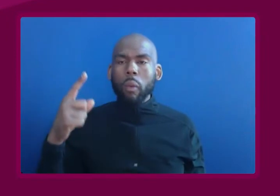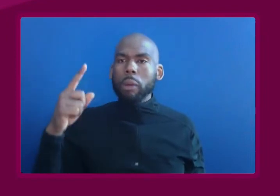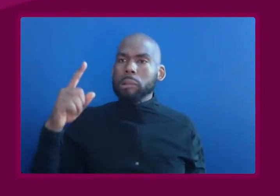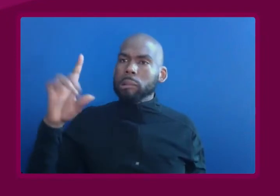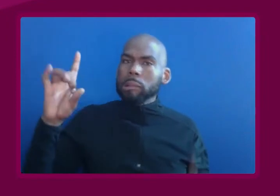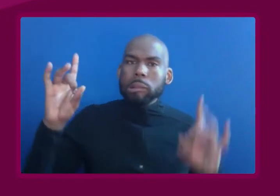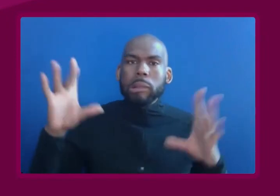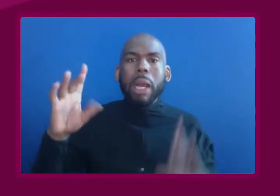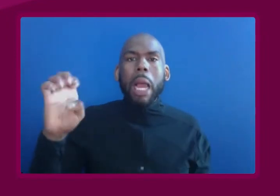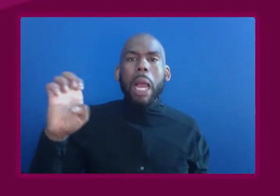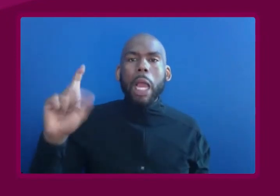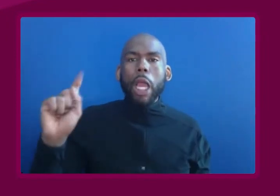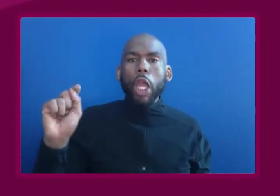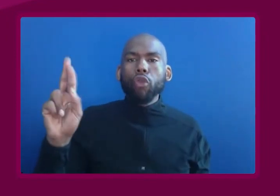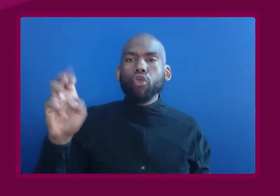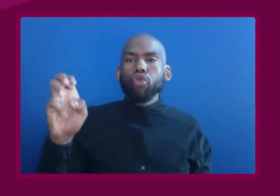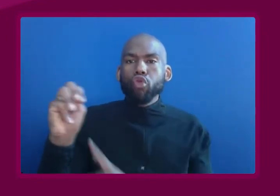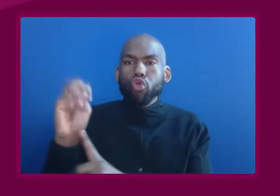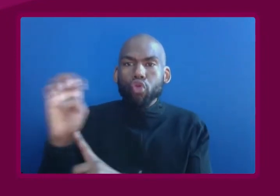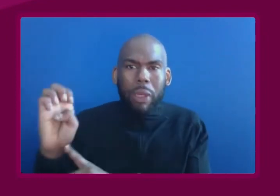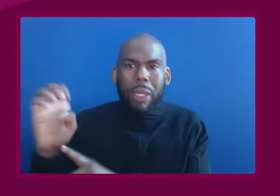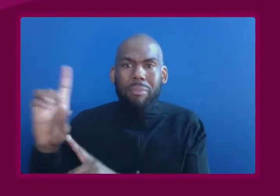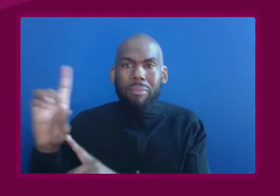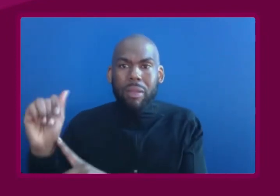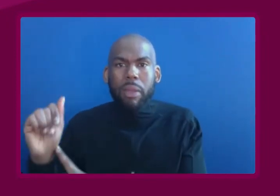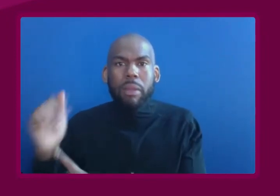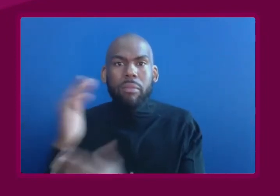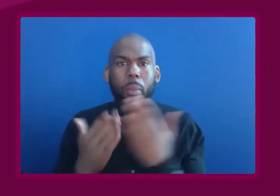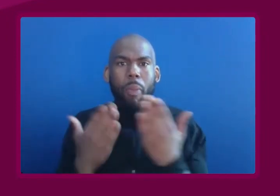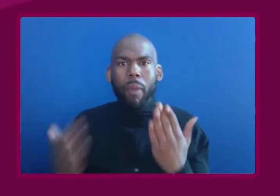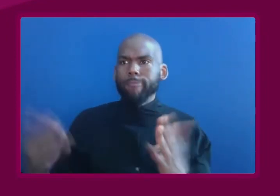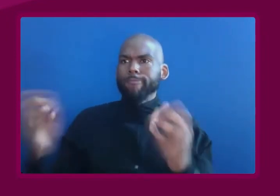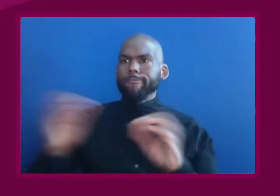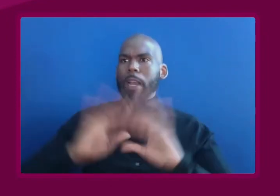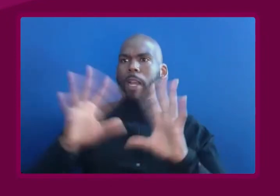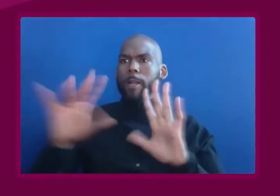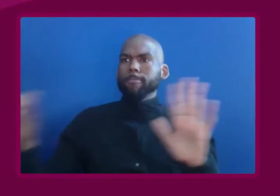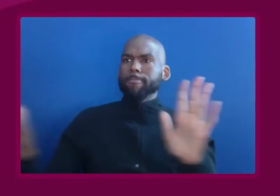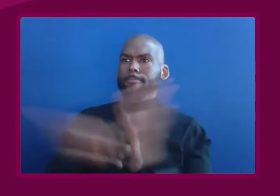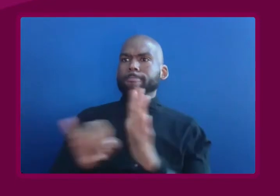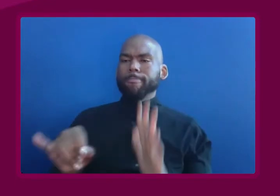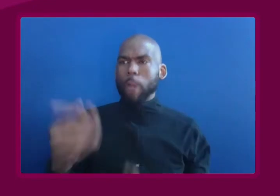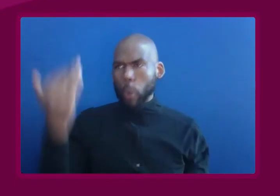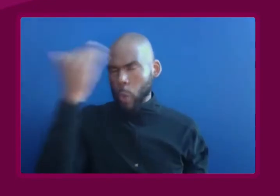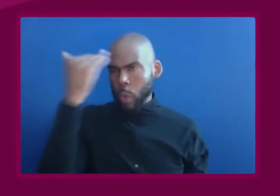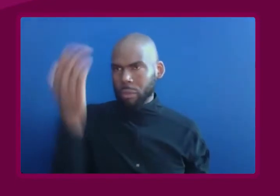And again those things that are very explicit, that I didn't necessarily understand and I